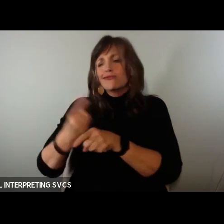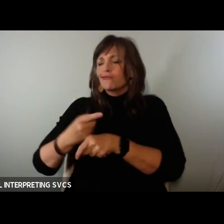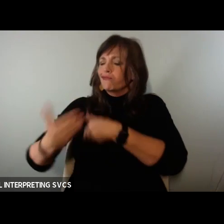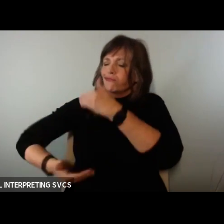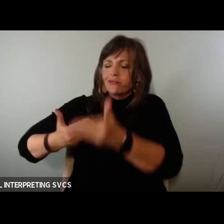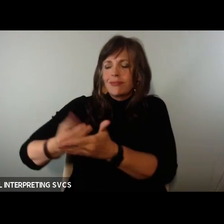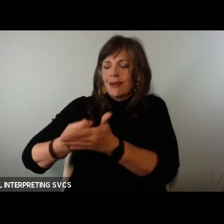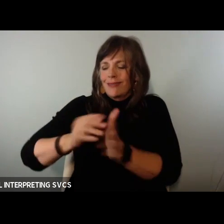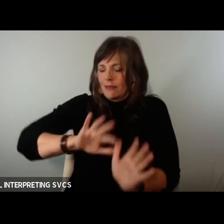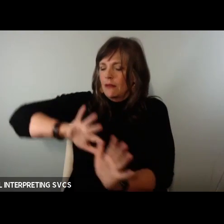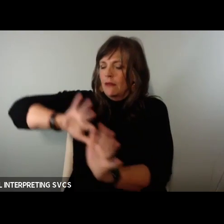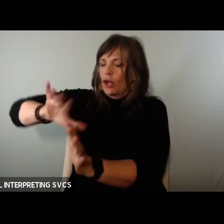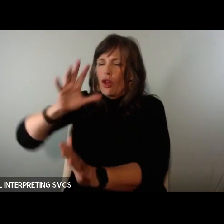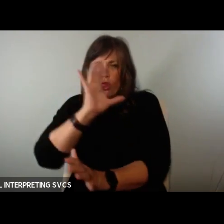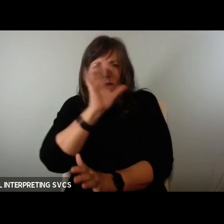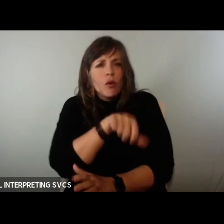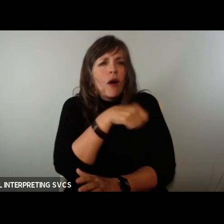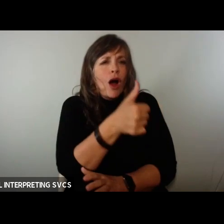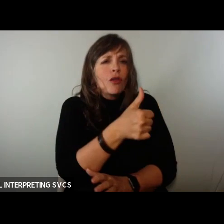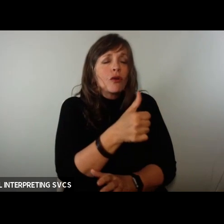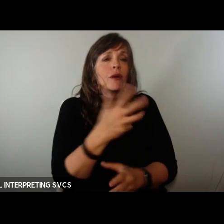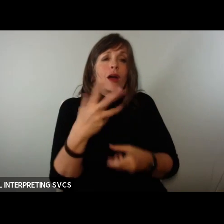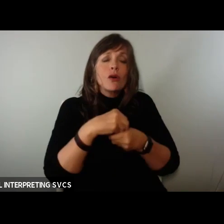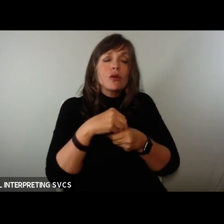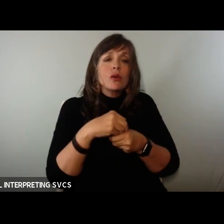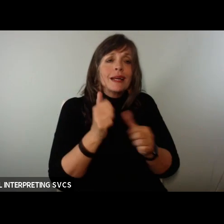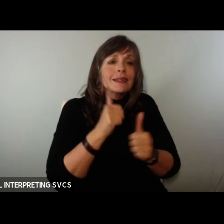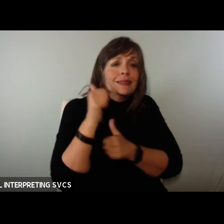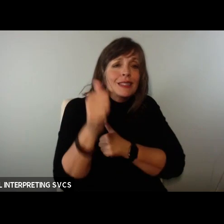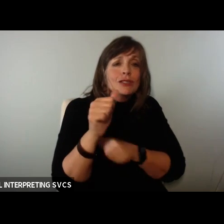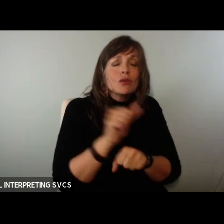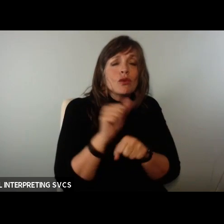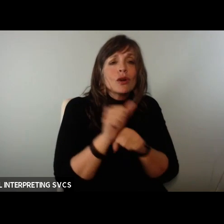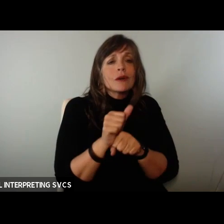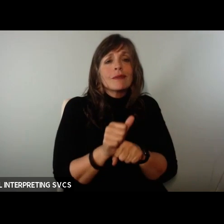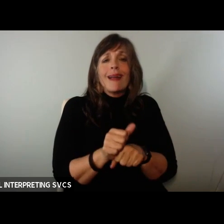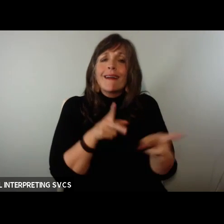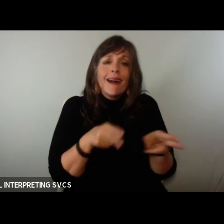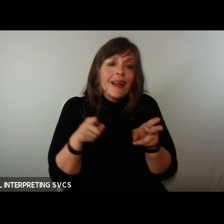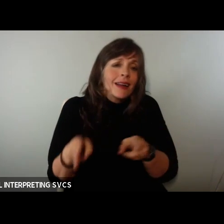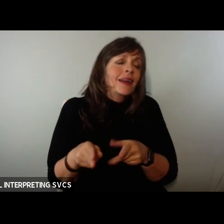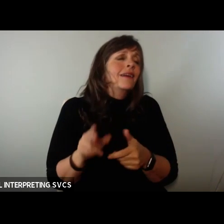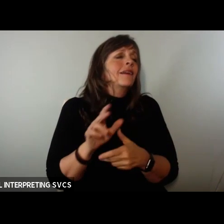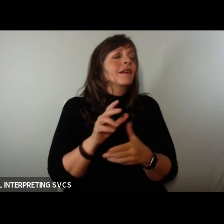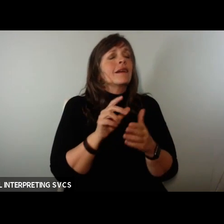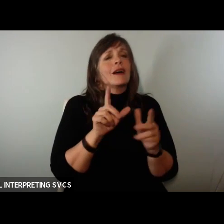including distance work like copyediting, photo retouching, building websites,